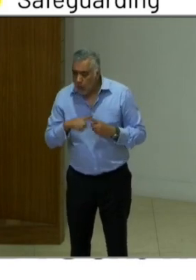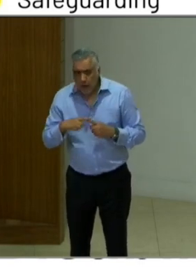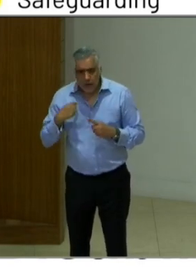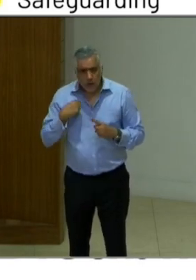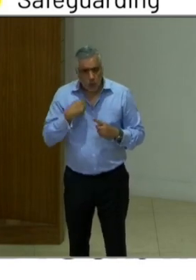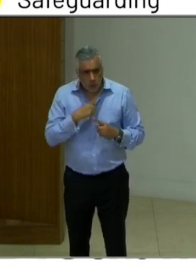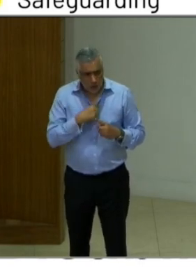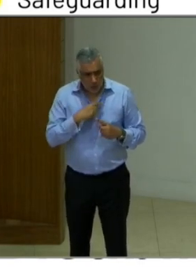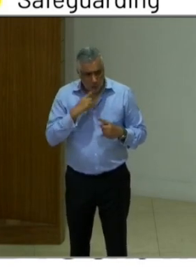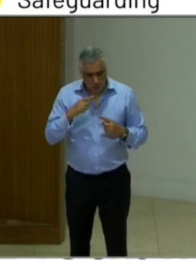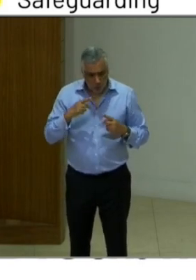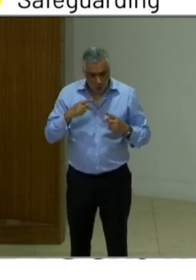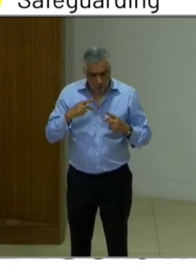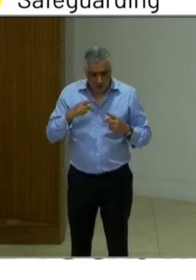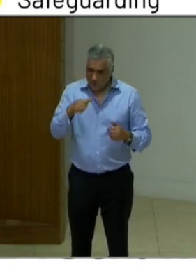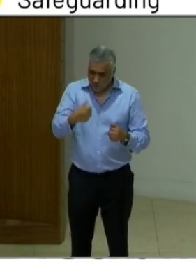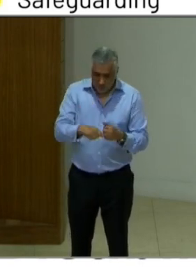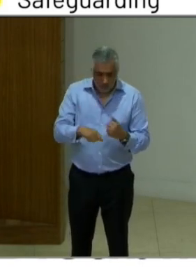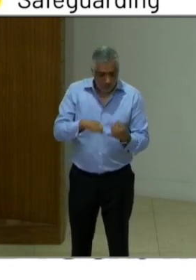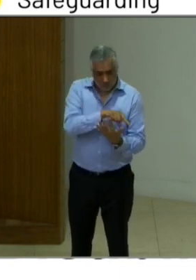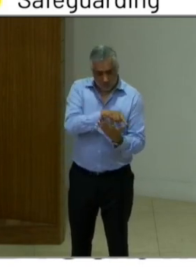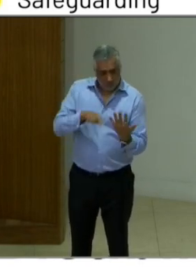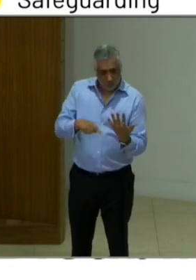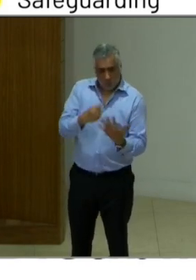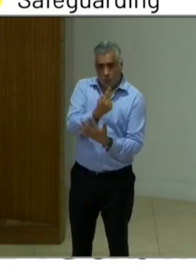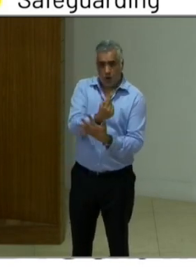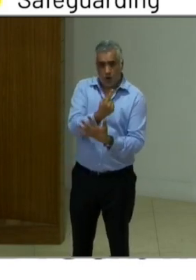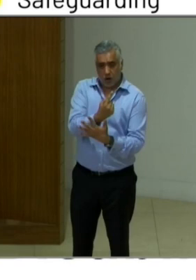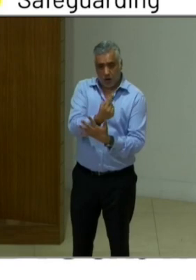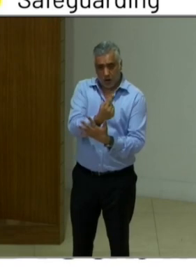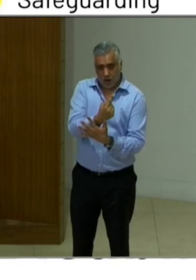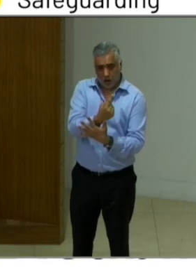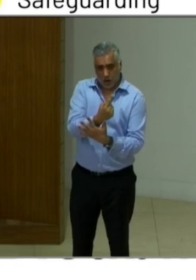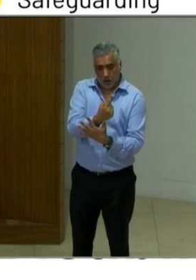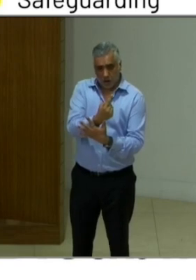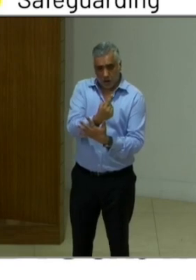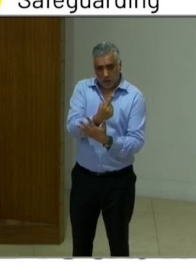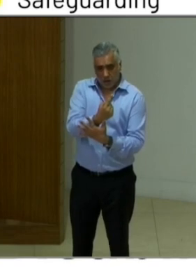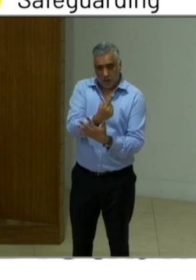one in five people in the world lives